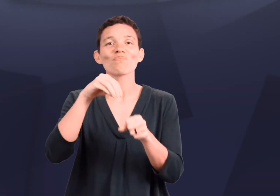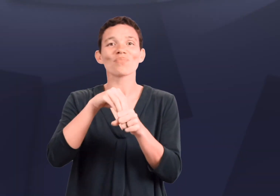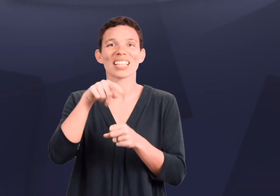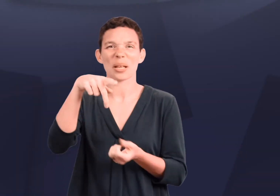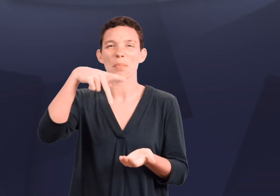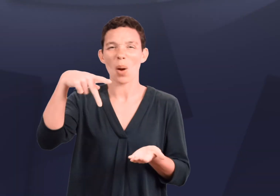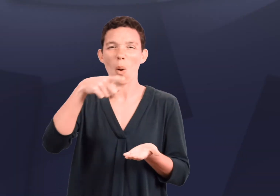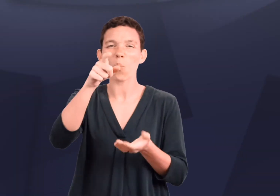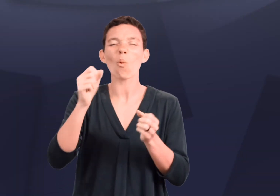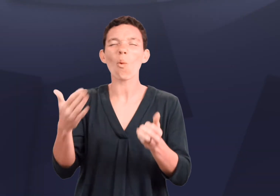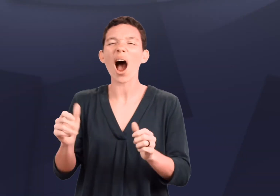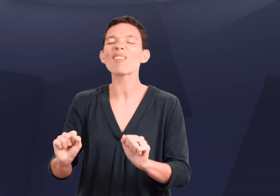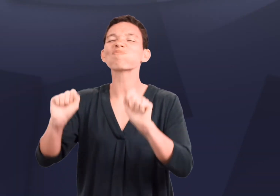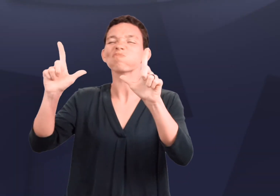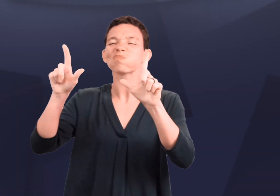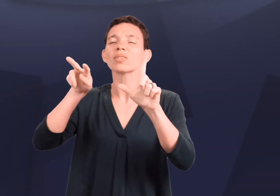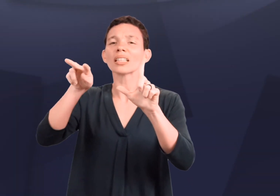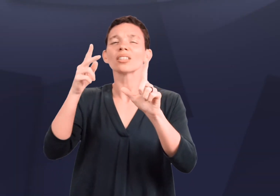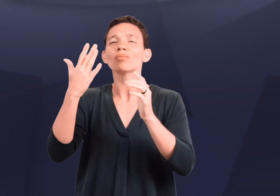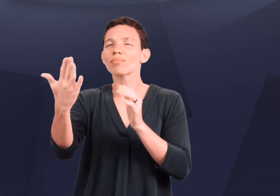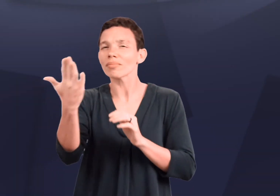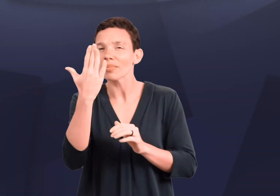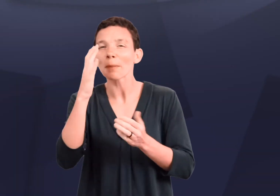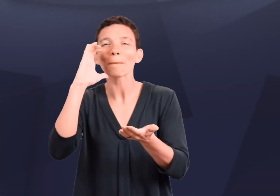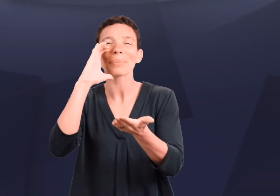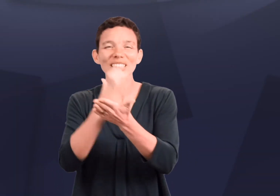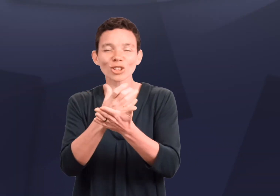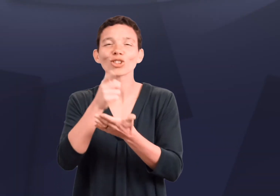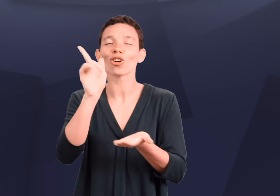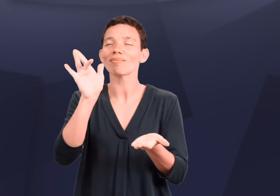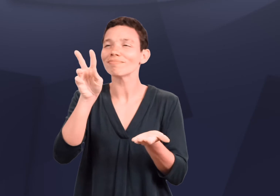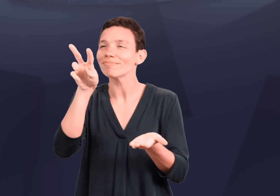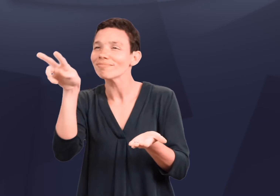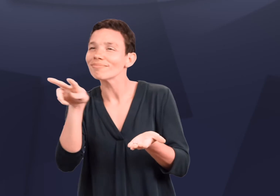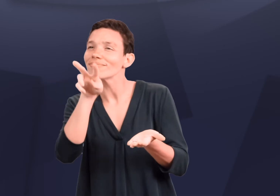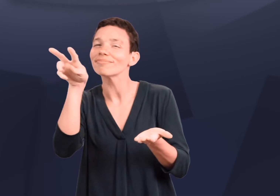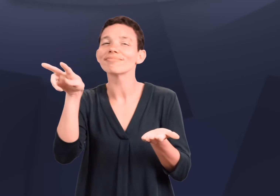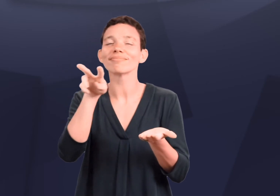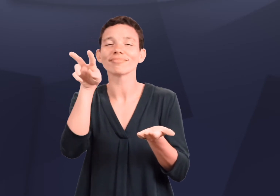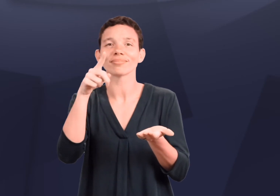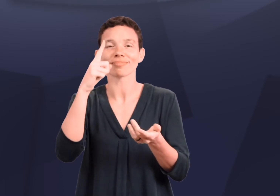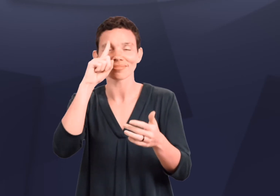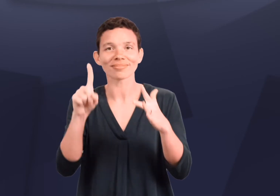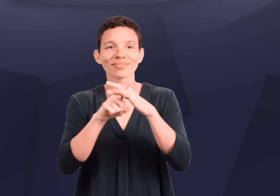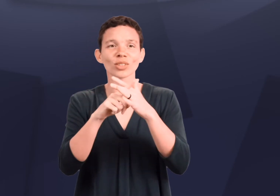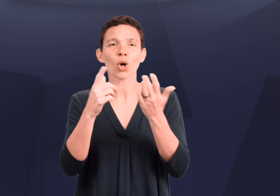Now, take a close look at the picture shown. Ask yourself, who did I notice first?